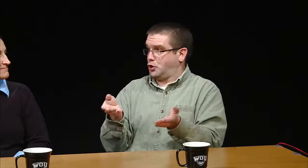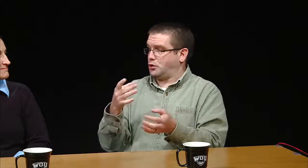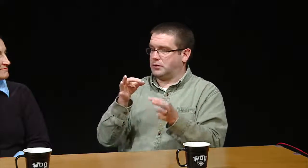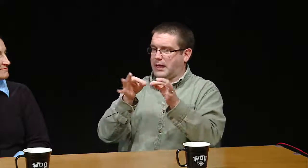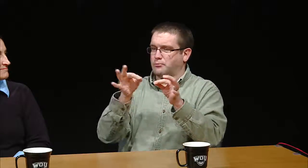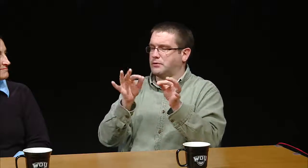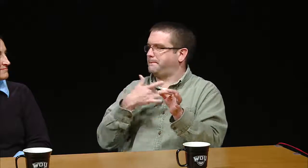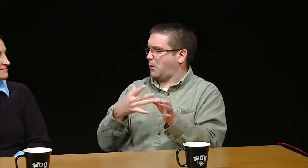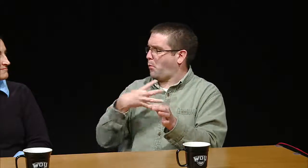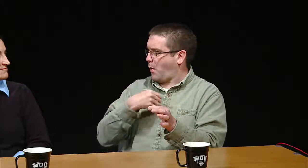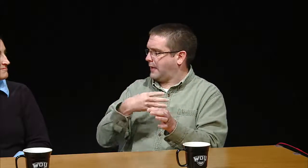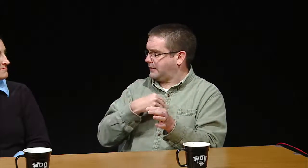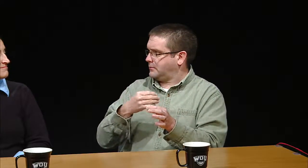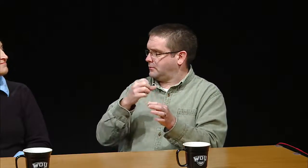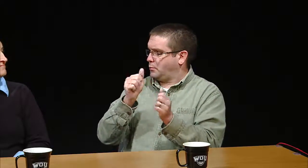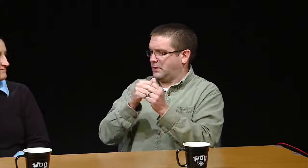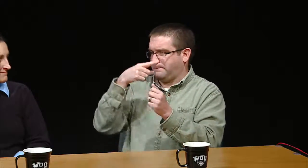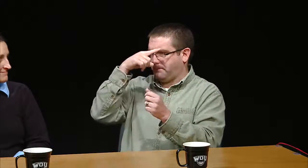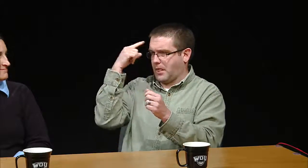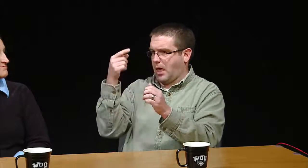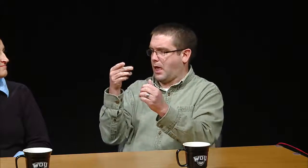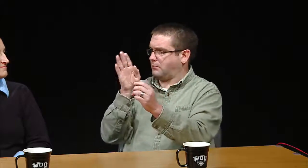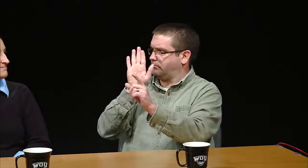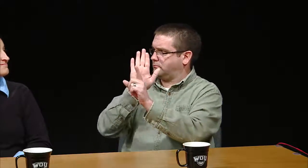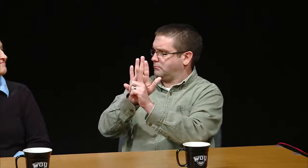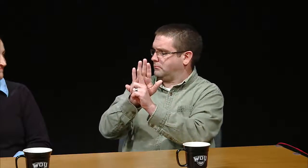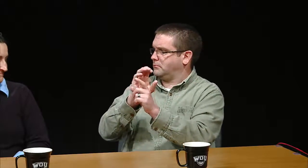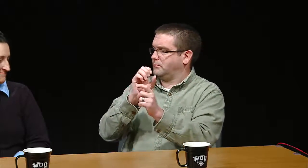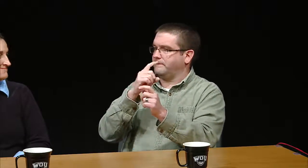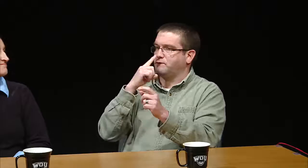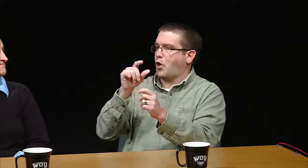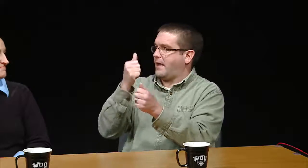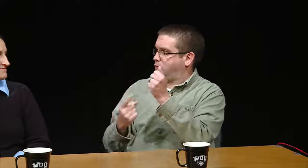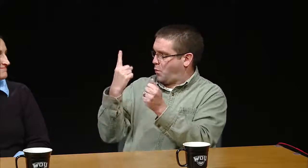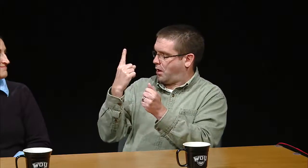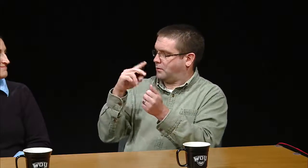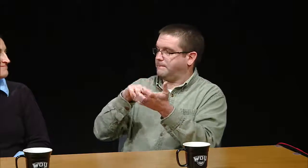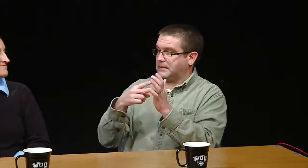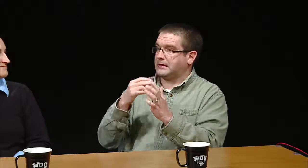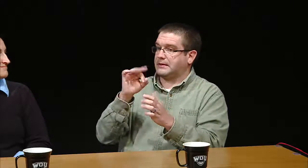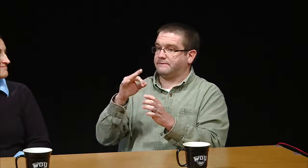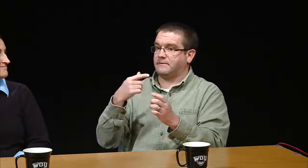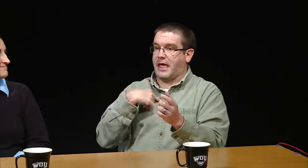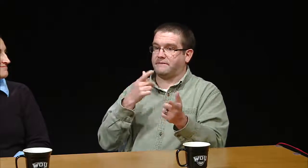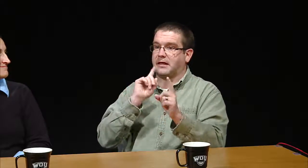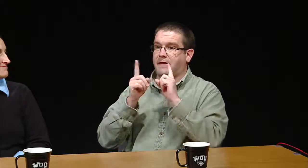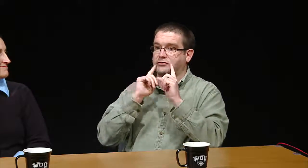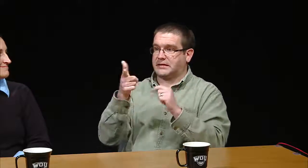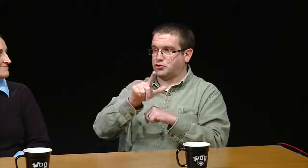A common phrase in our office -- and I will get T-shirts someday -- it says, "I captioned that!" because we're always,